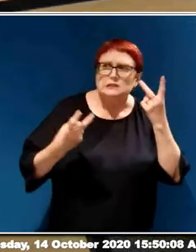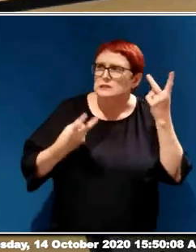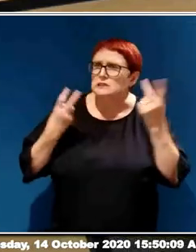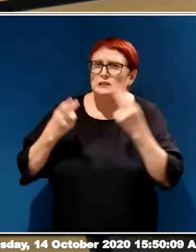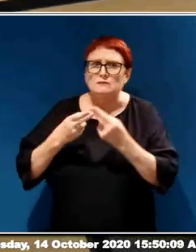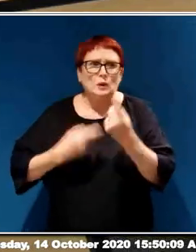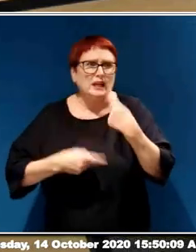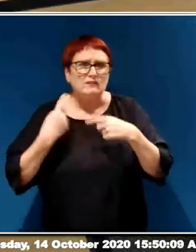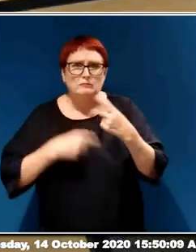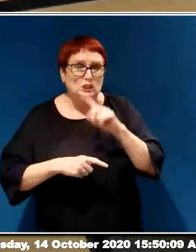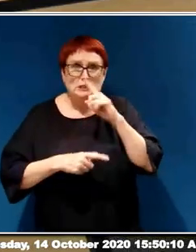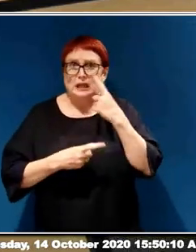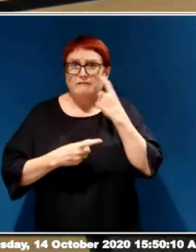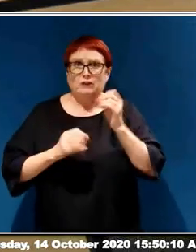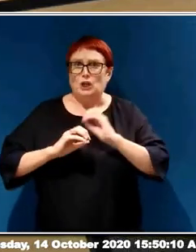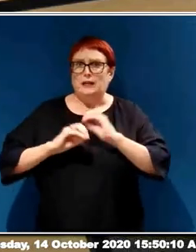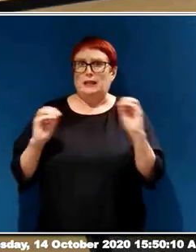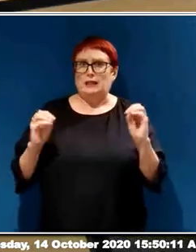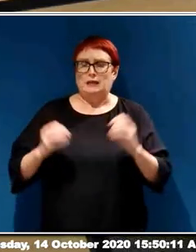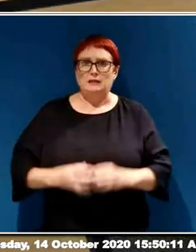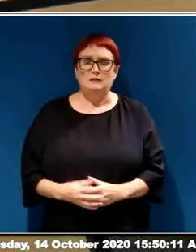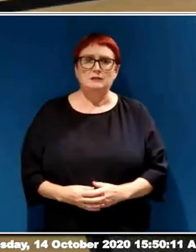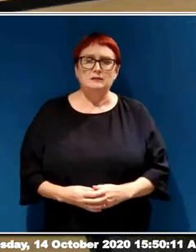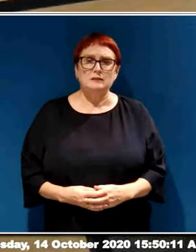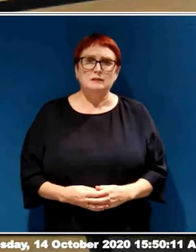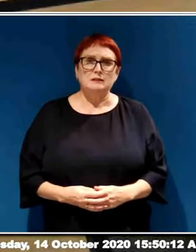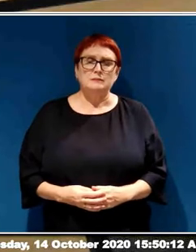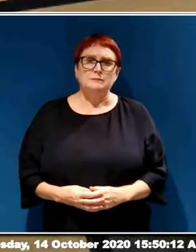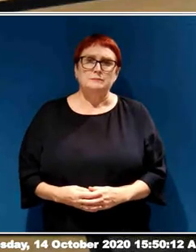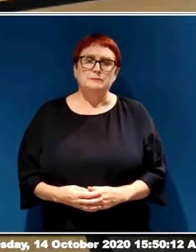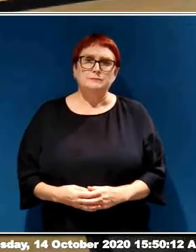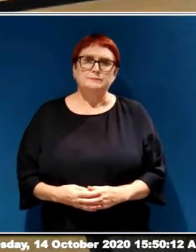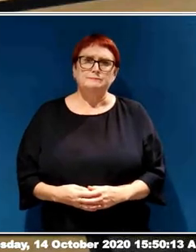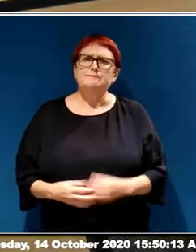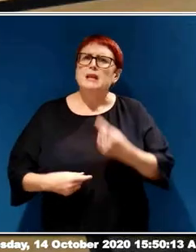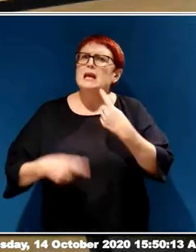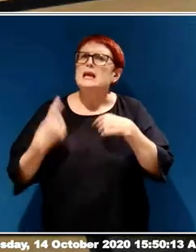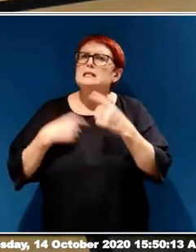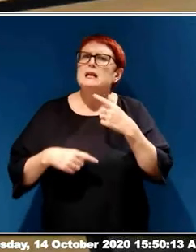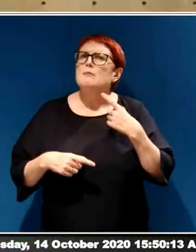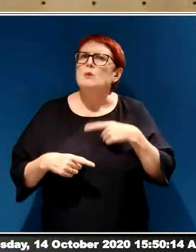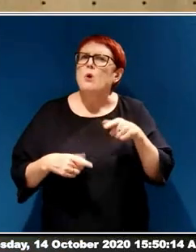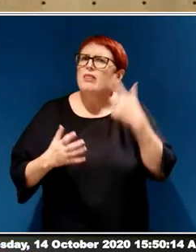Can you tell me why you make that recommendation? Absolutely.